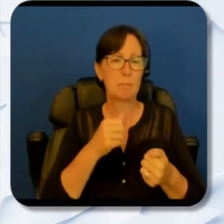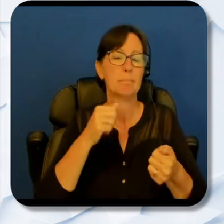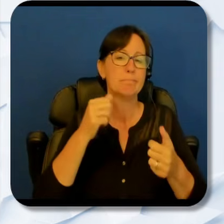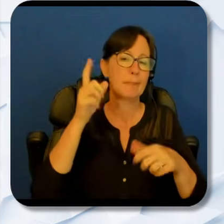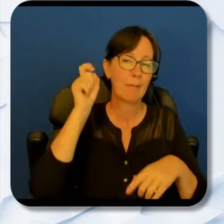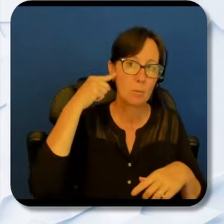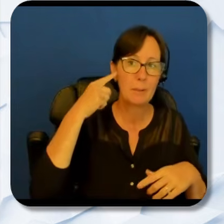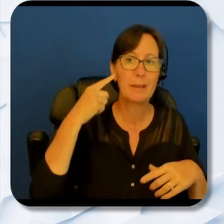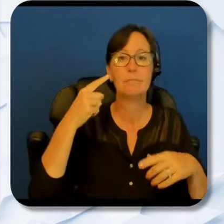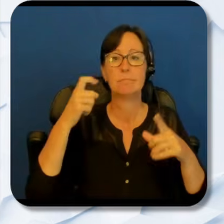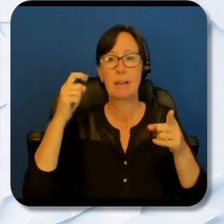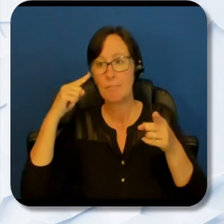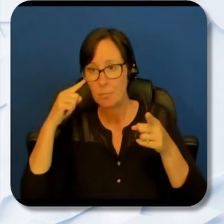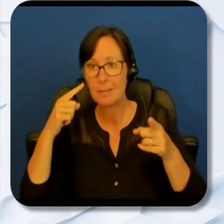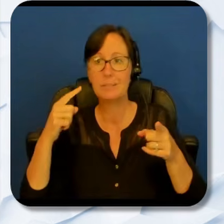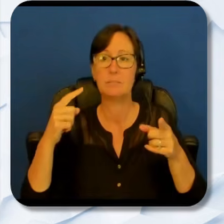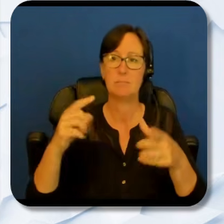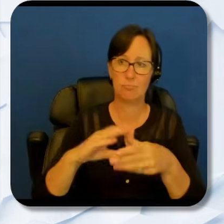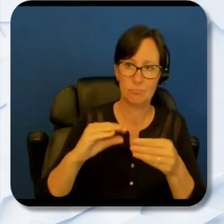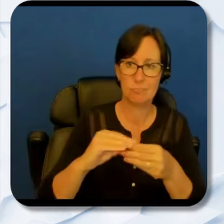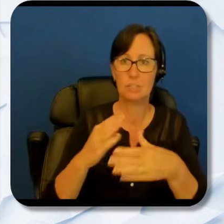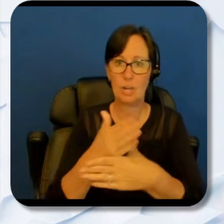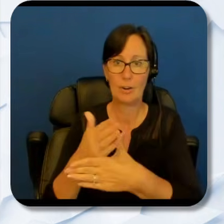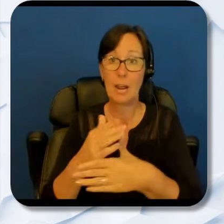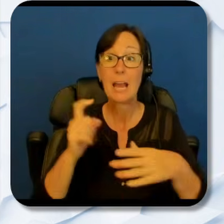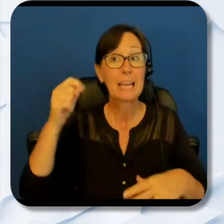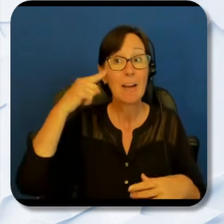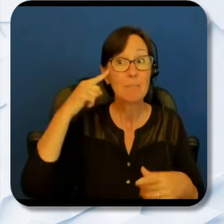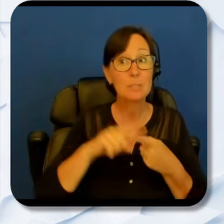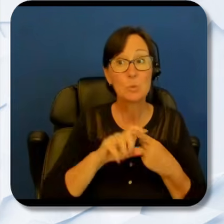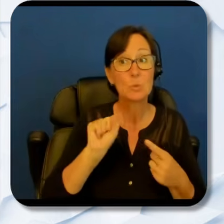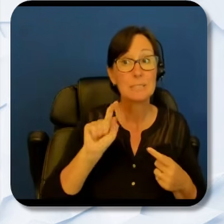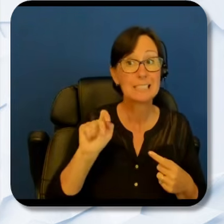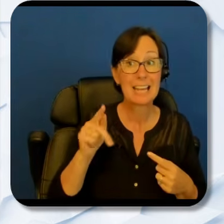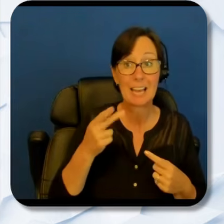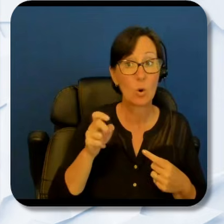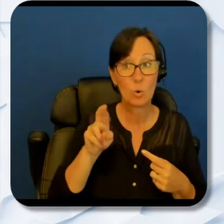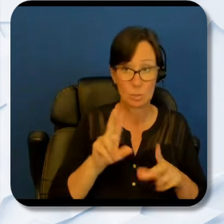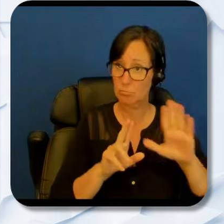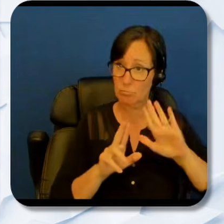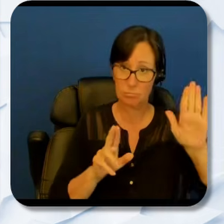Government to governments, not government to stakeholder.